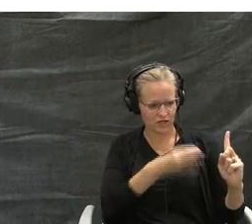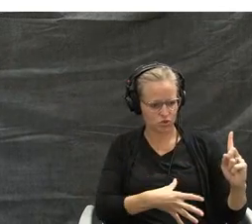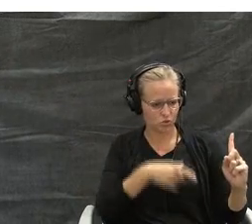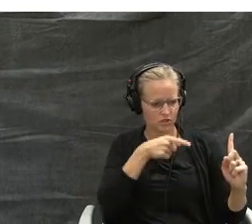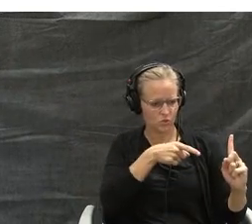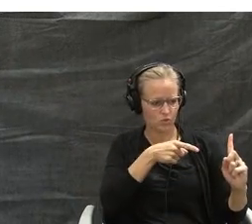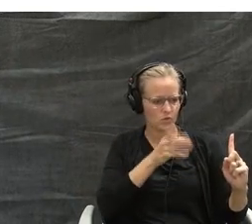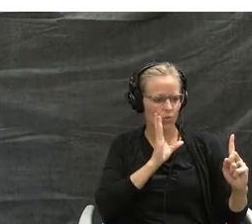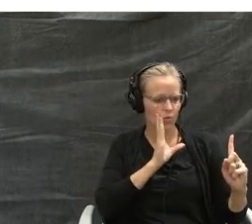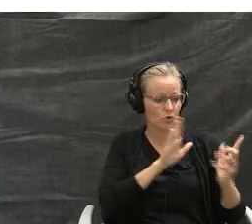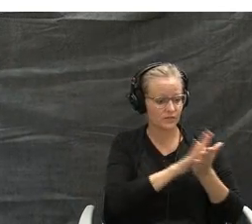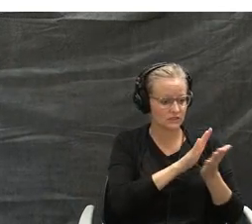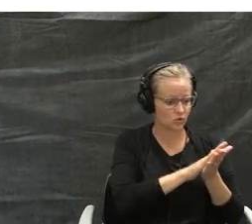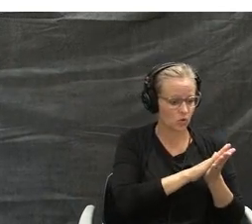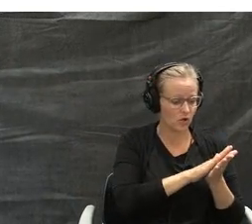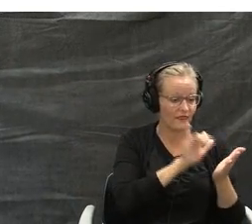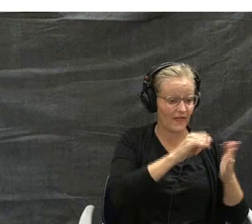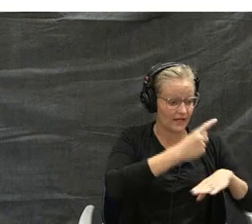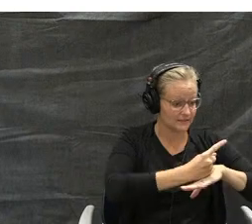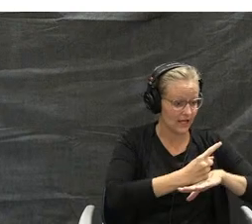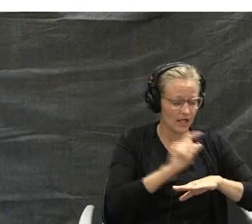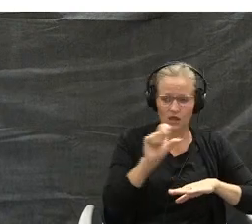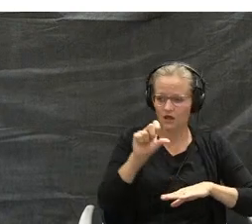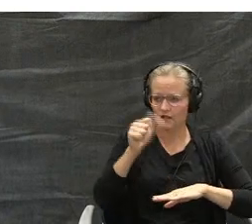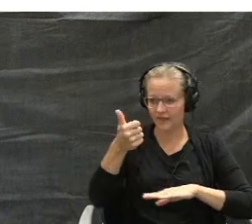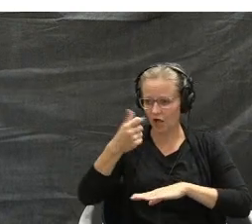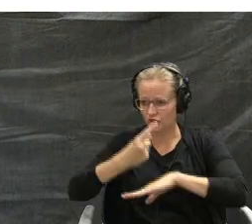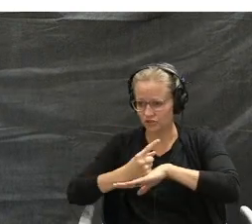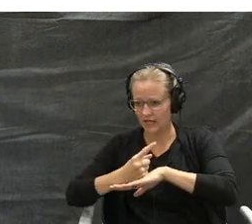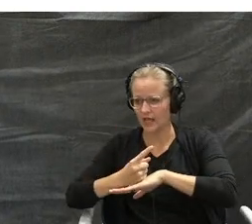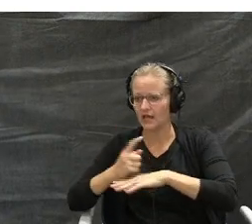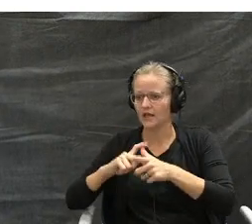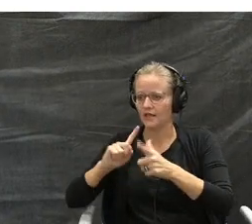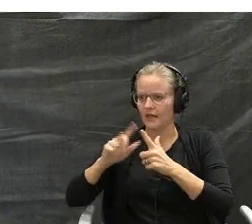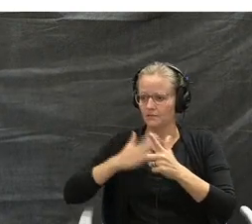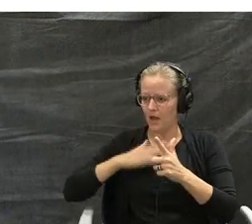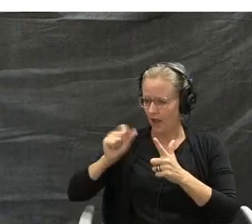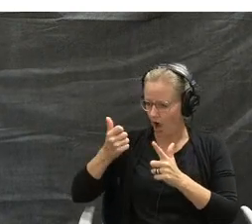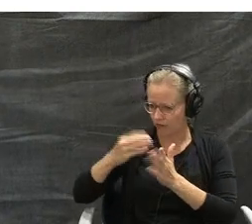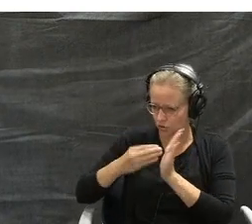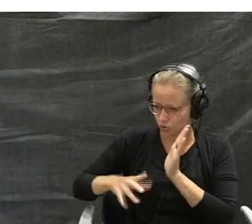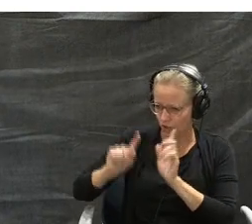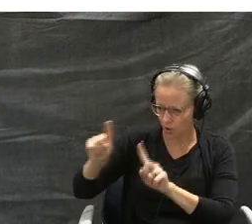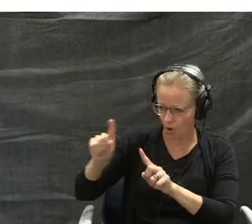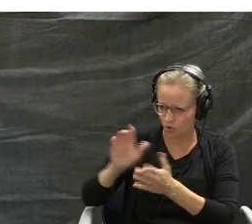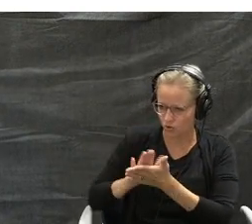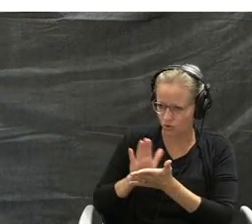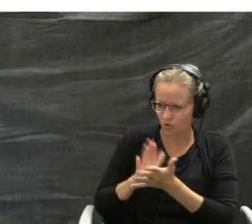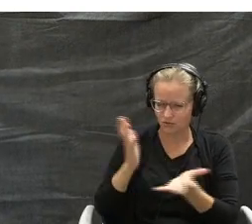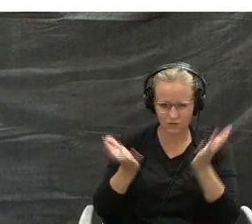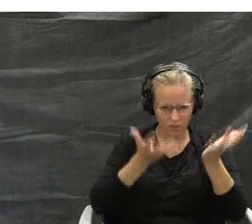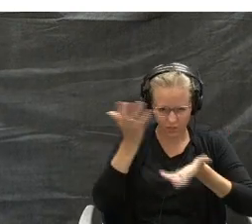school a different day? Obviously it is easier on apparent schedule if both kids are in school on the same day.